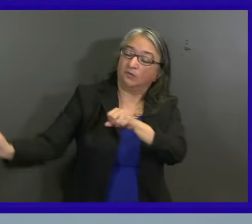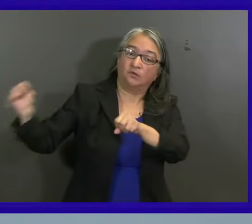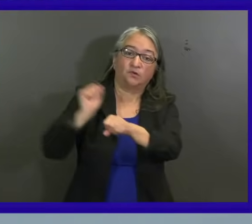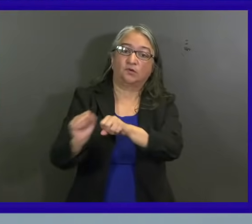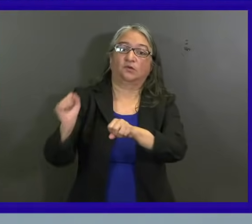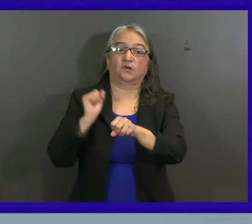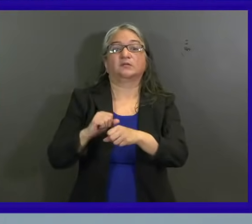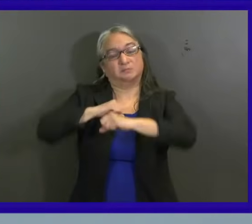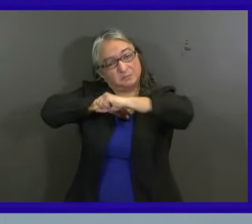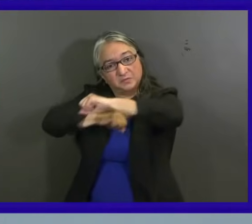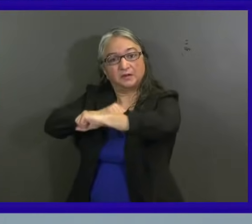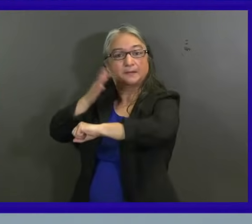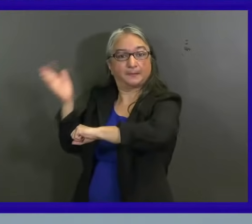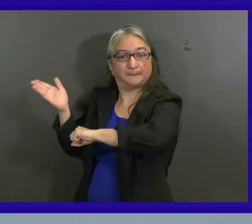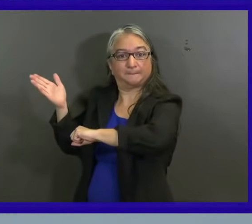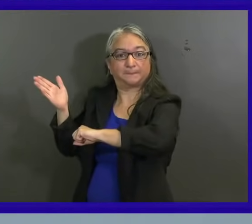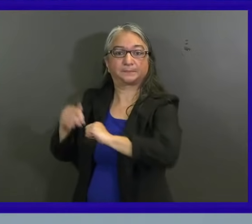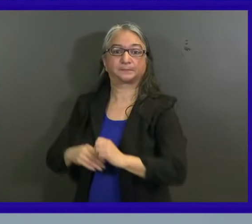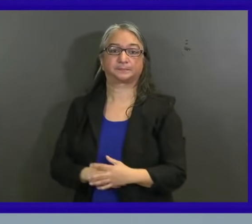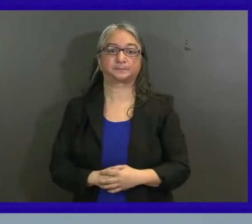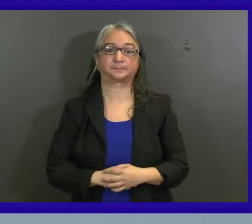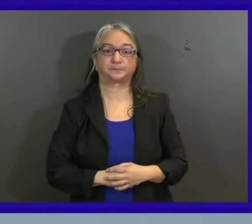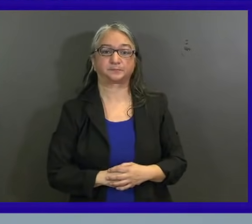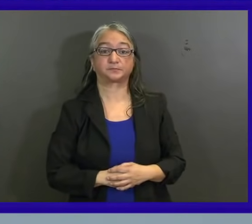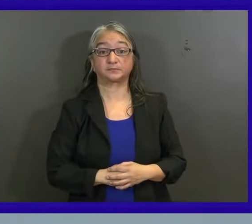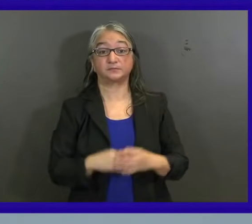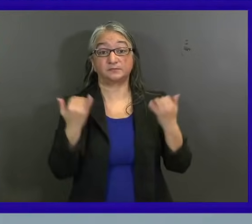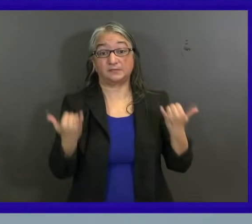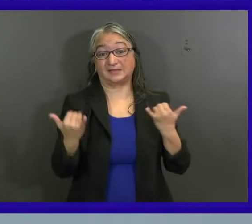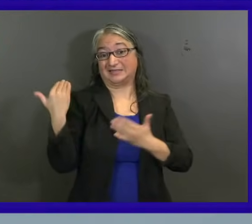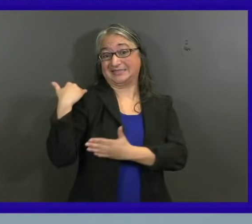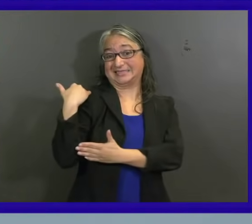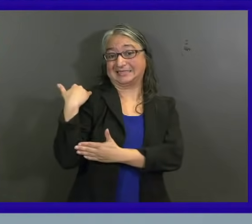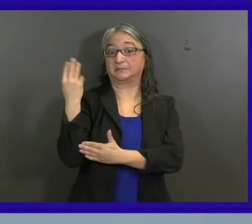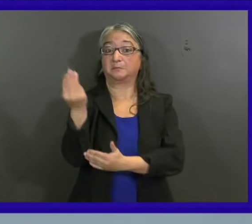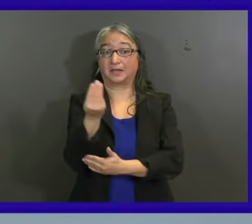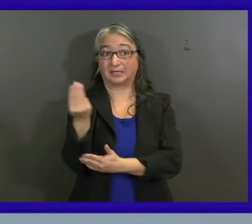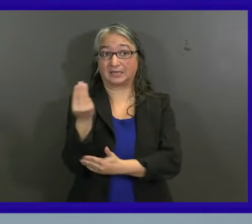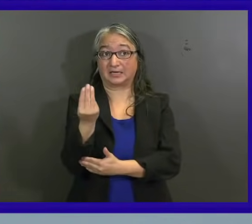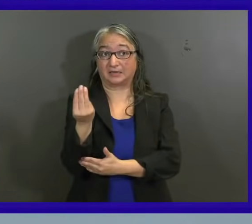on monday we asked manitobans to take an urgent step to receive their doses in the days ahead